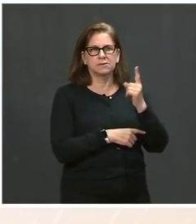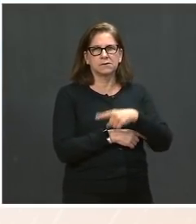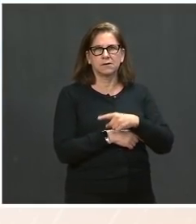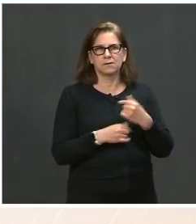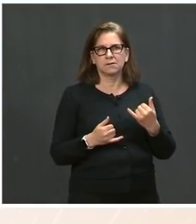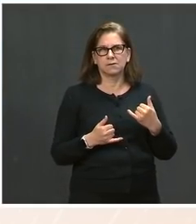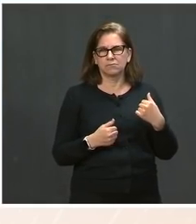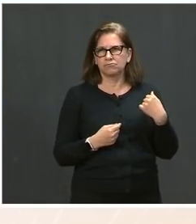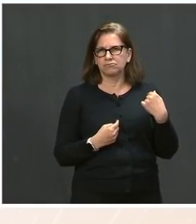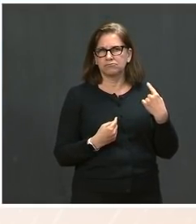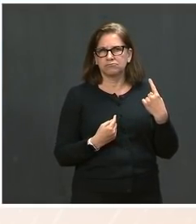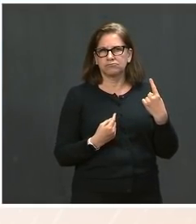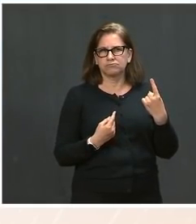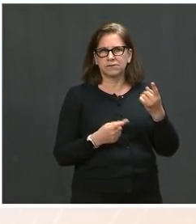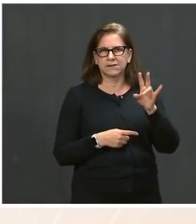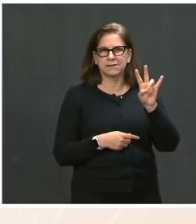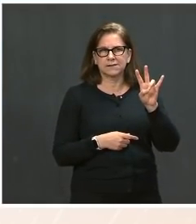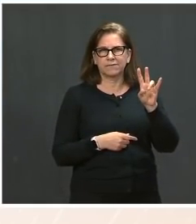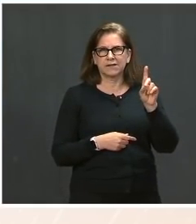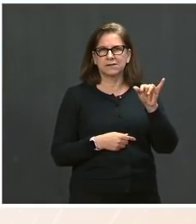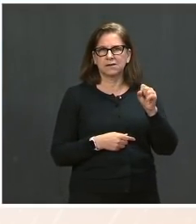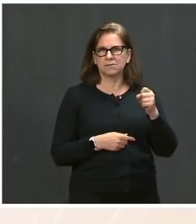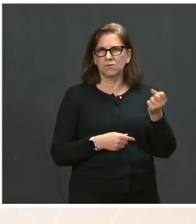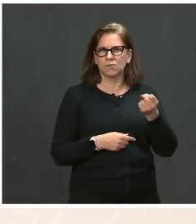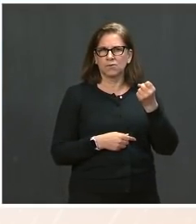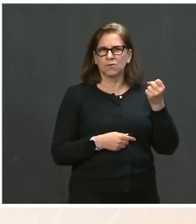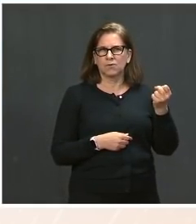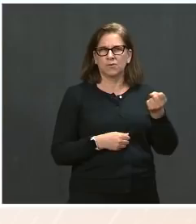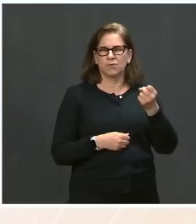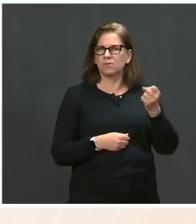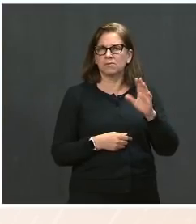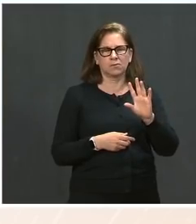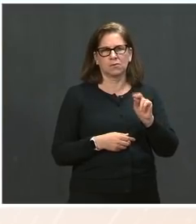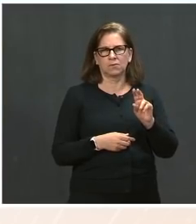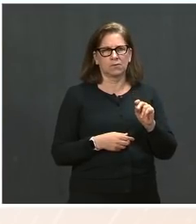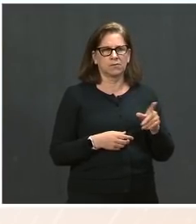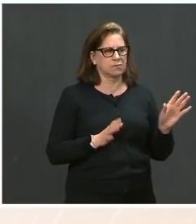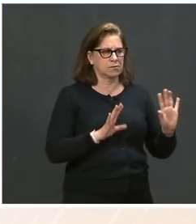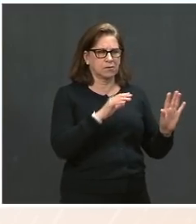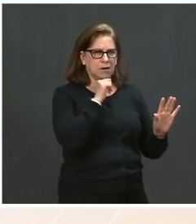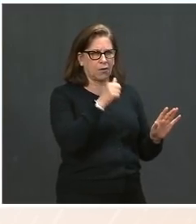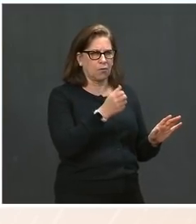It just -- legislation needs to be reintroduced. There are a number of members in Congress who are strong advocates